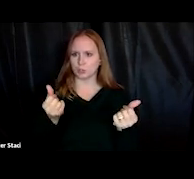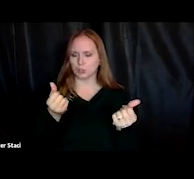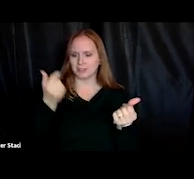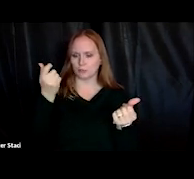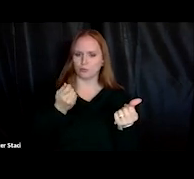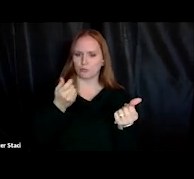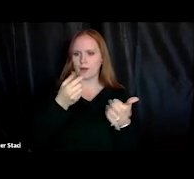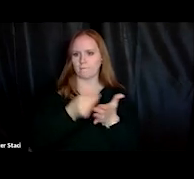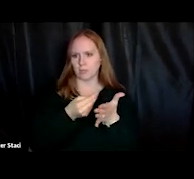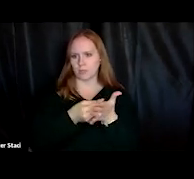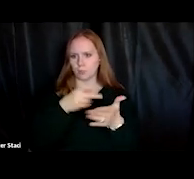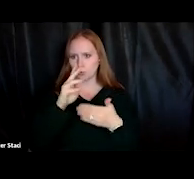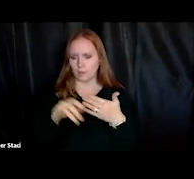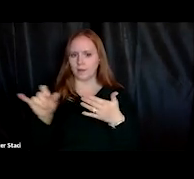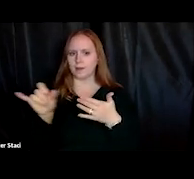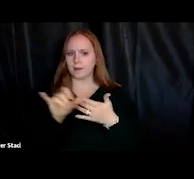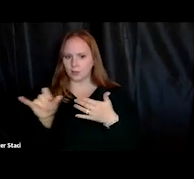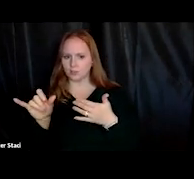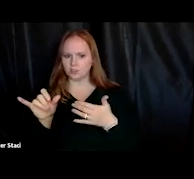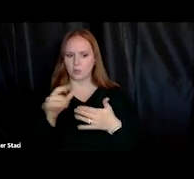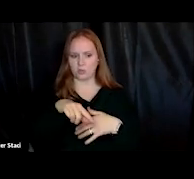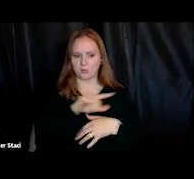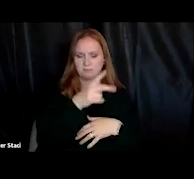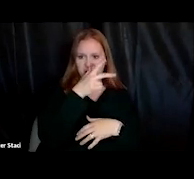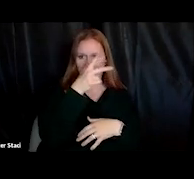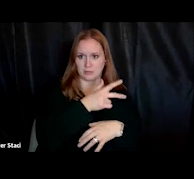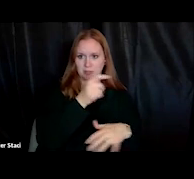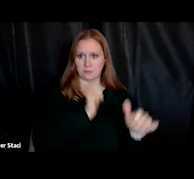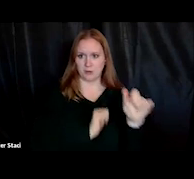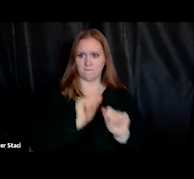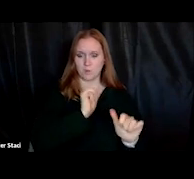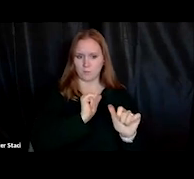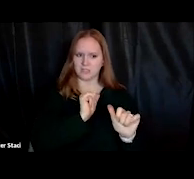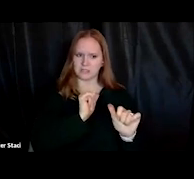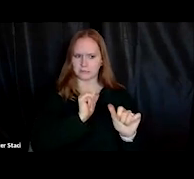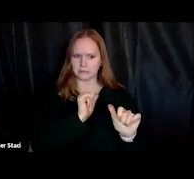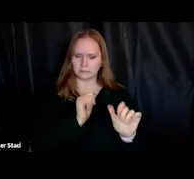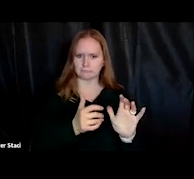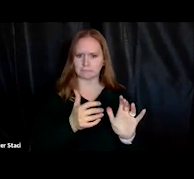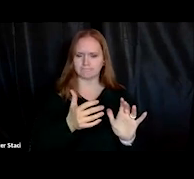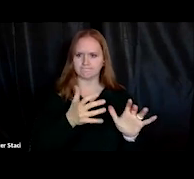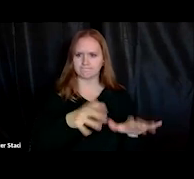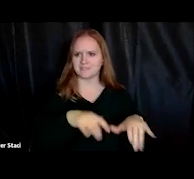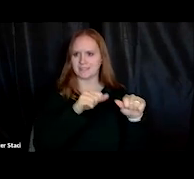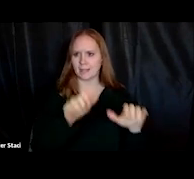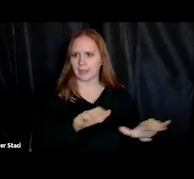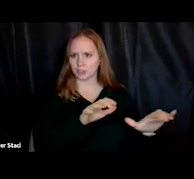and take action against poor performers. So we see SOAR as a tool to improve performance outcomes